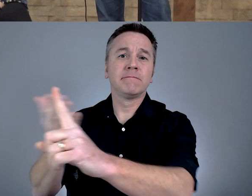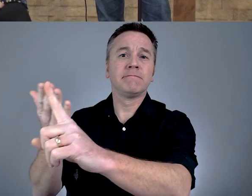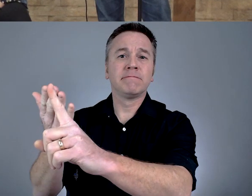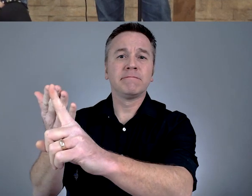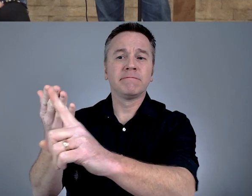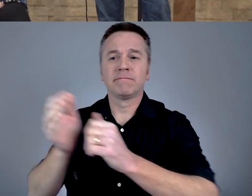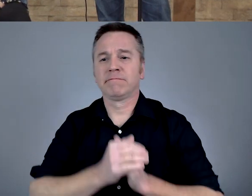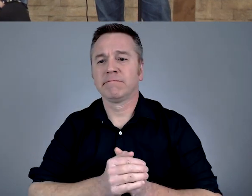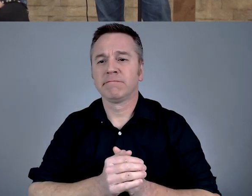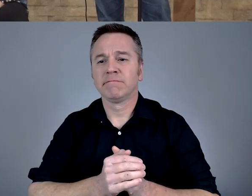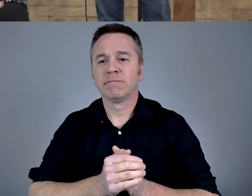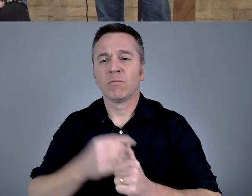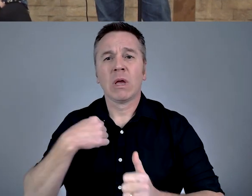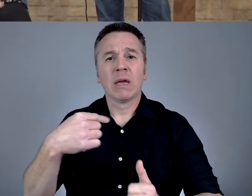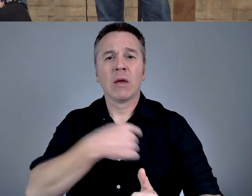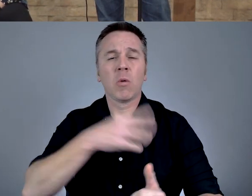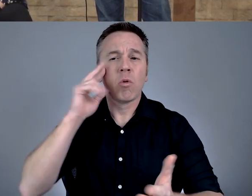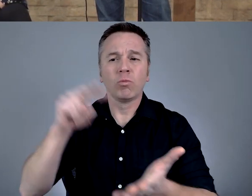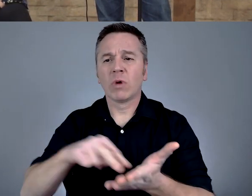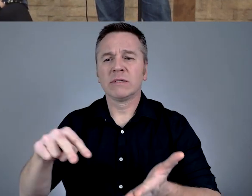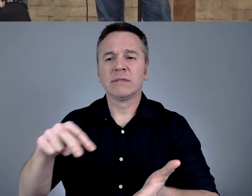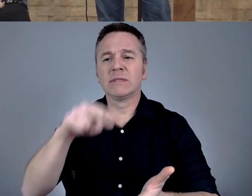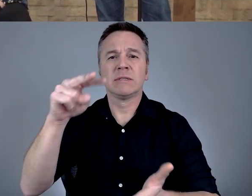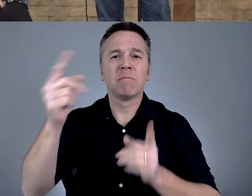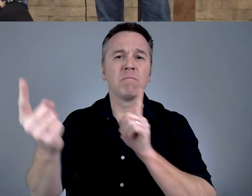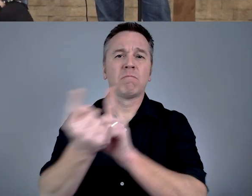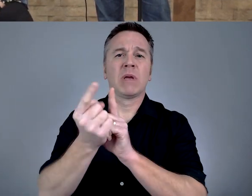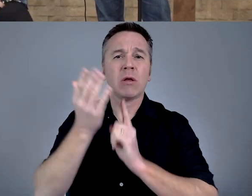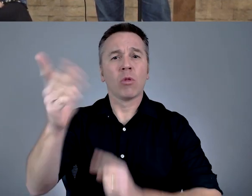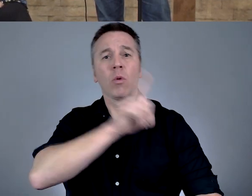There we will rise to meet the Lord,